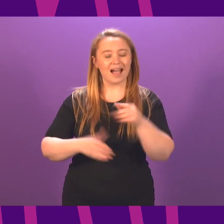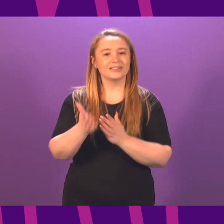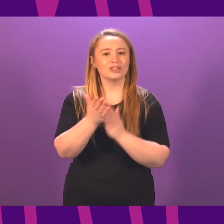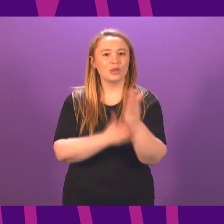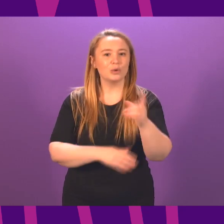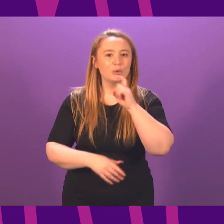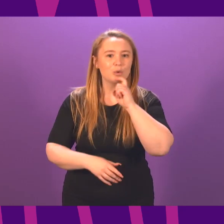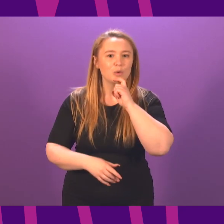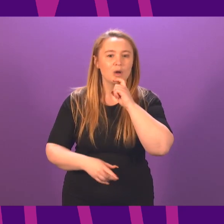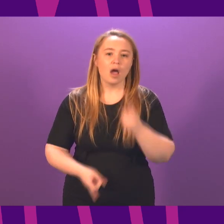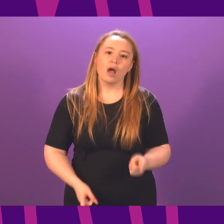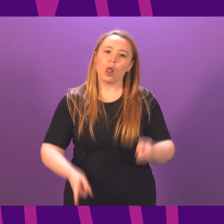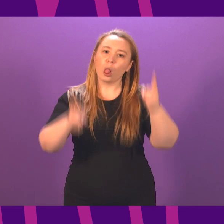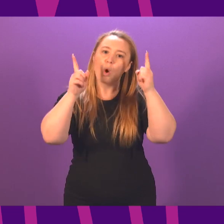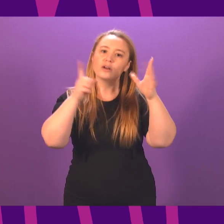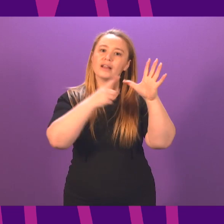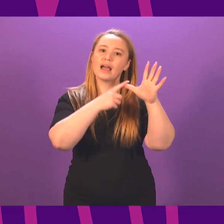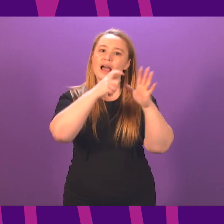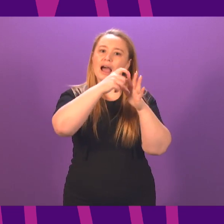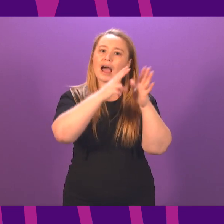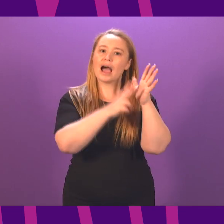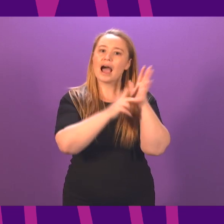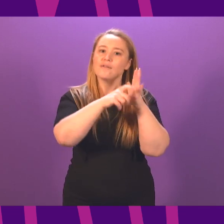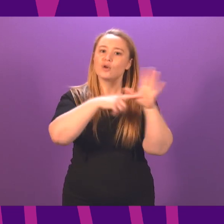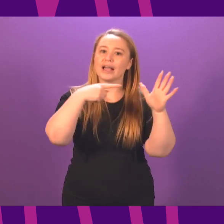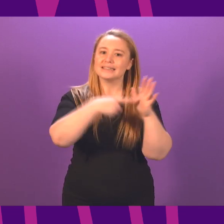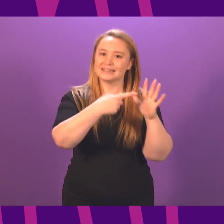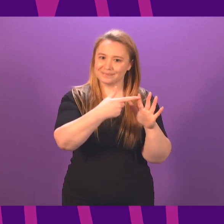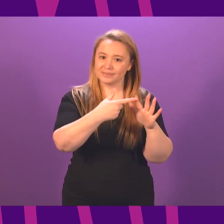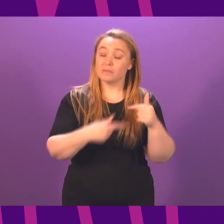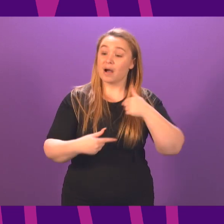the Lord Advocate. However, I am happy to look in more detail at any information that is given